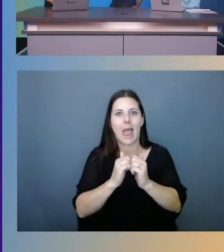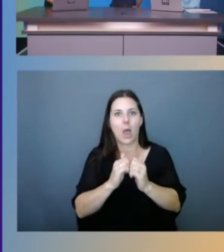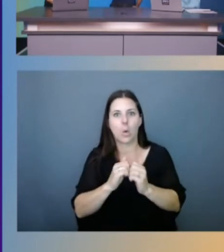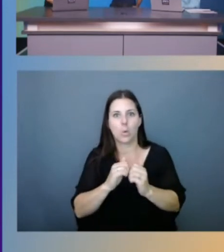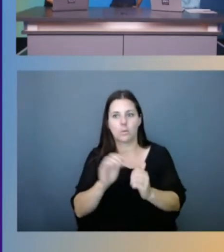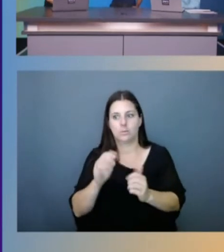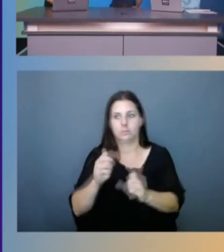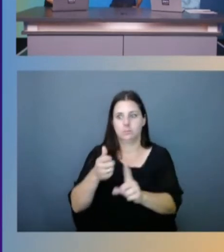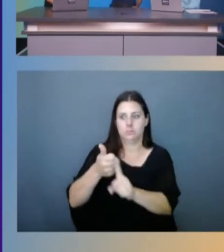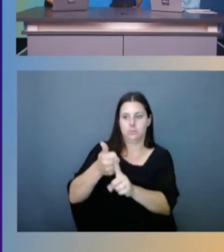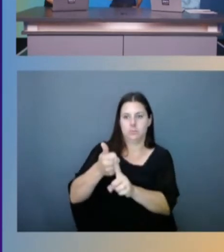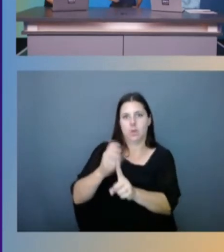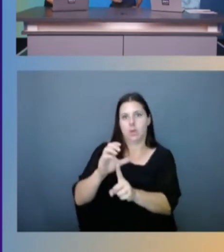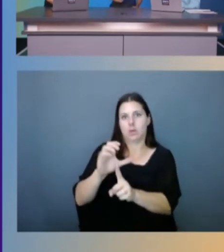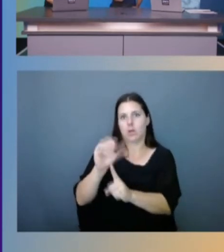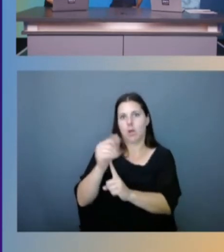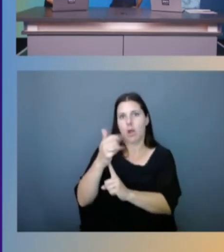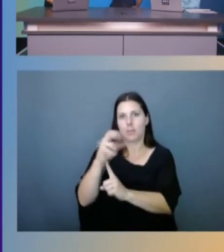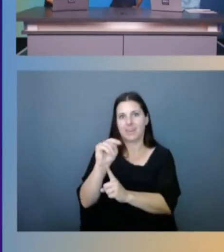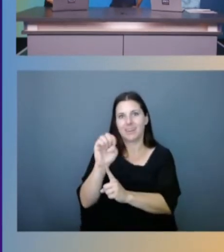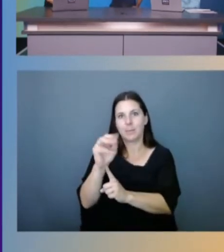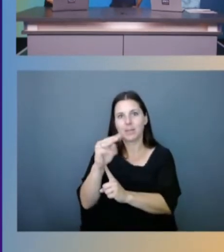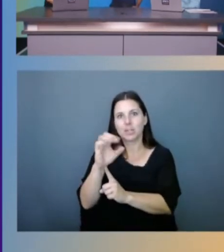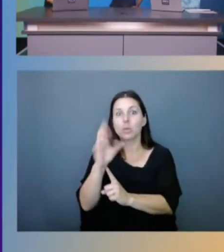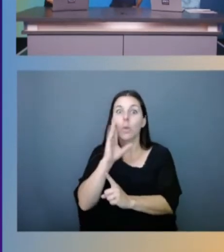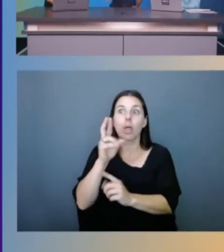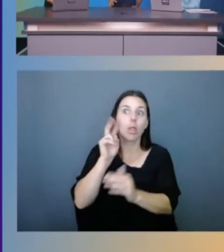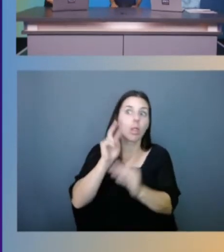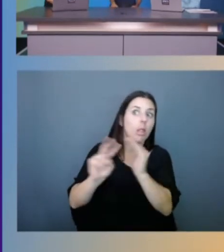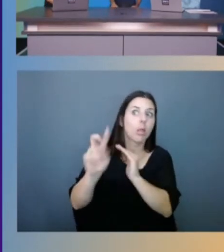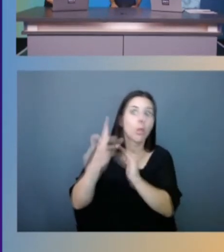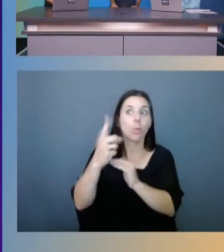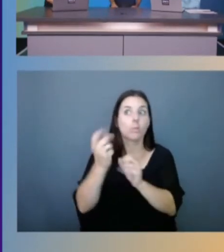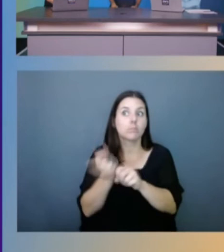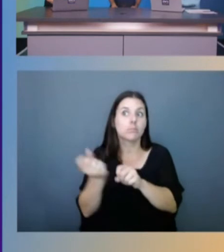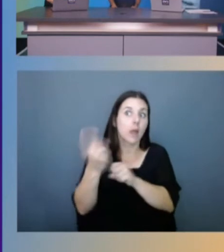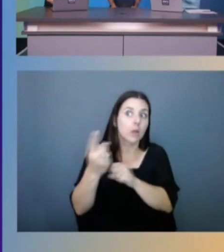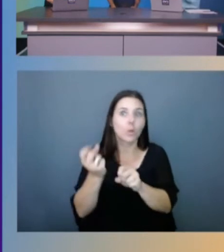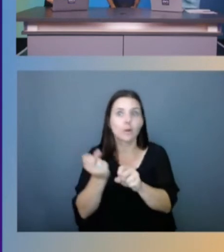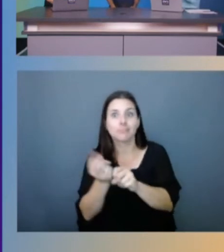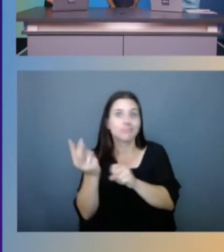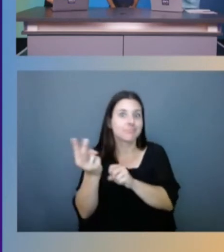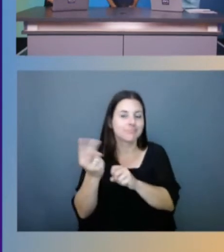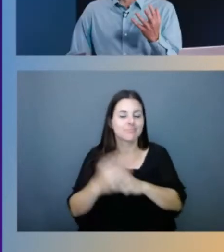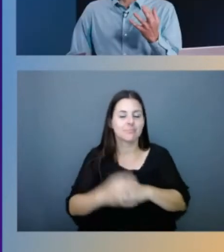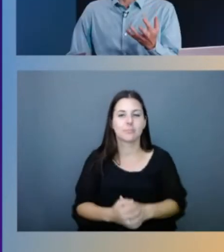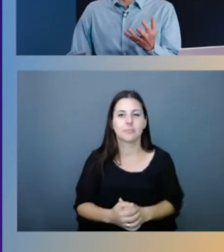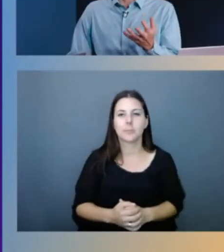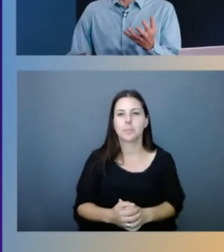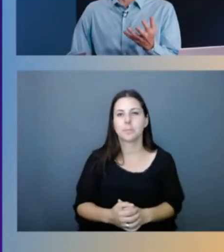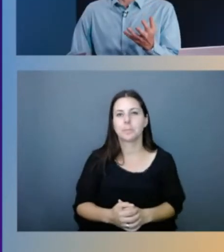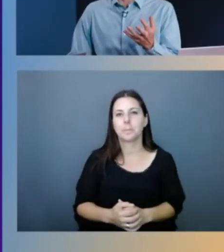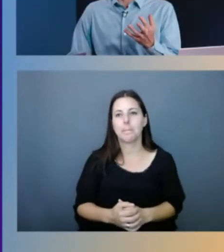maybe one year down the line or two years down the line. I think the really cool thing about this tool